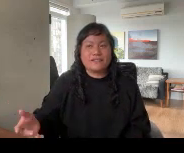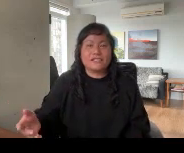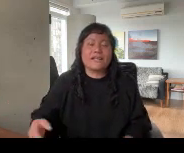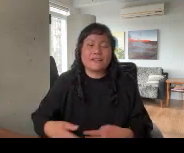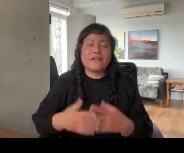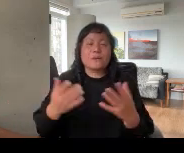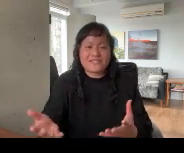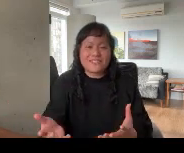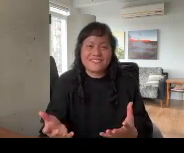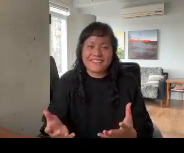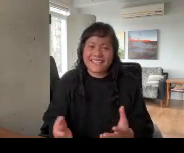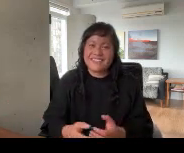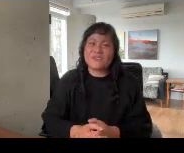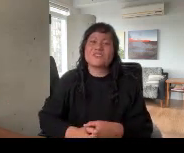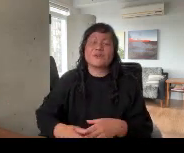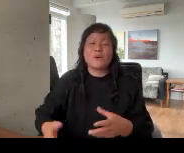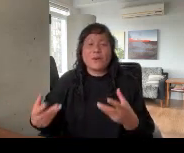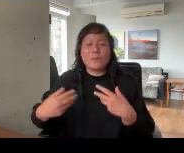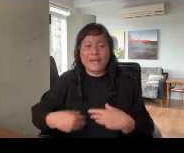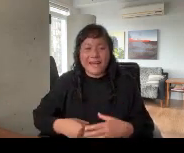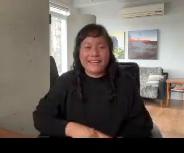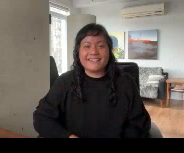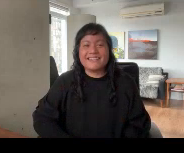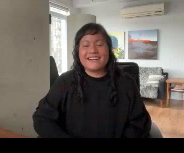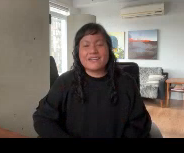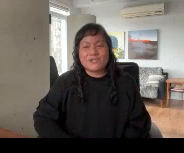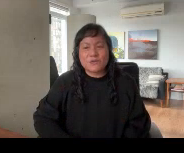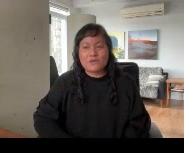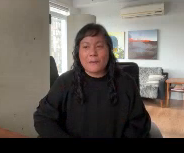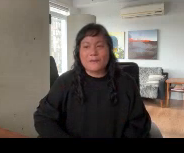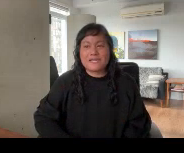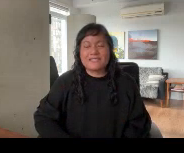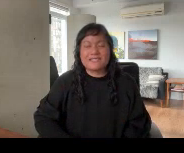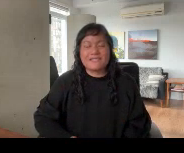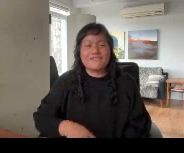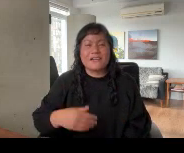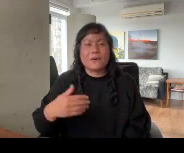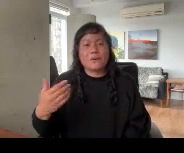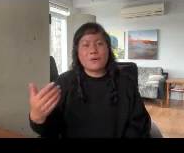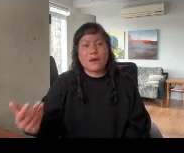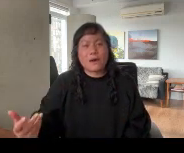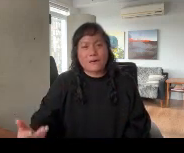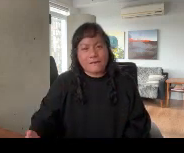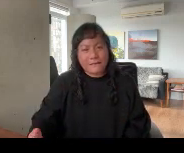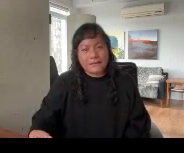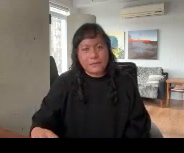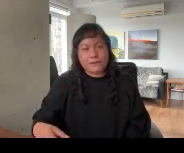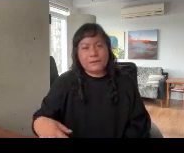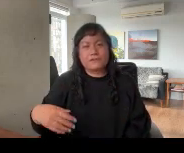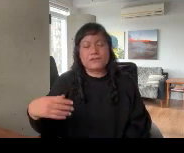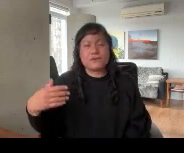we initiated. It was student led though, so we had student representatives who were available